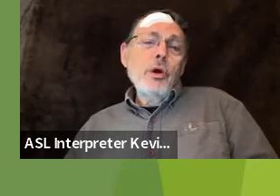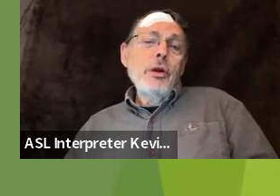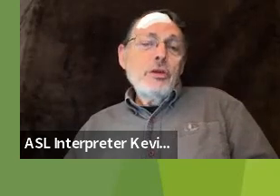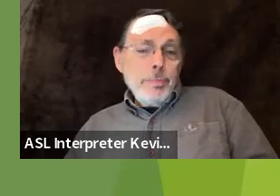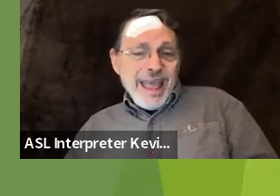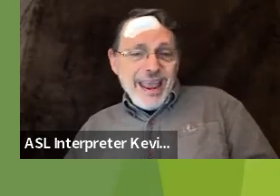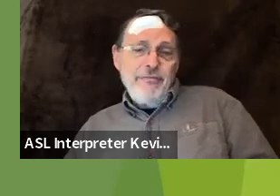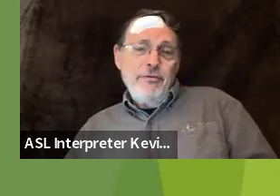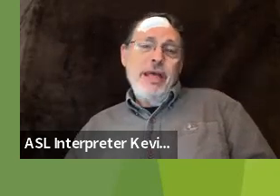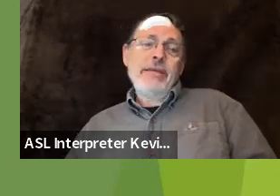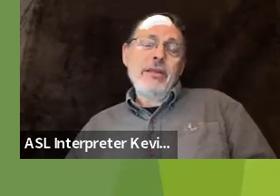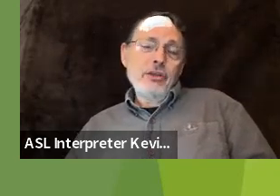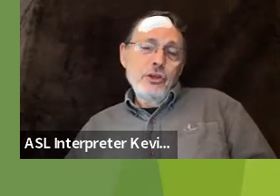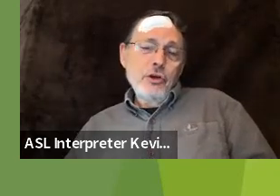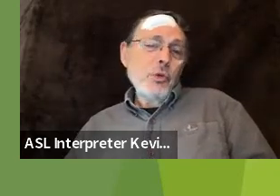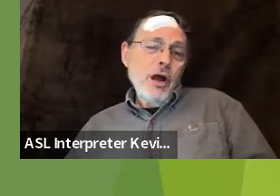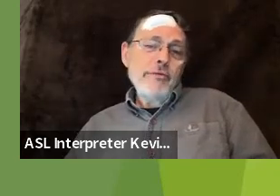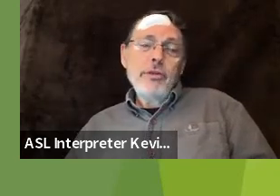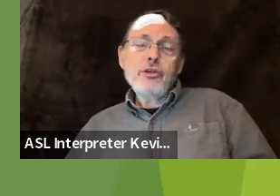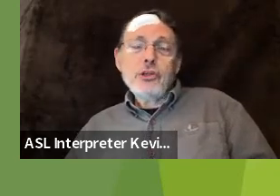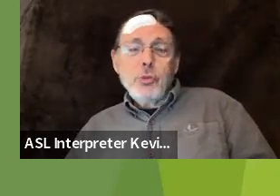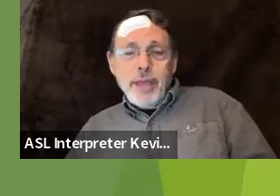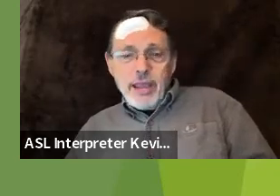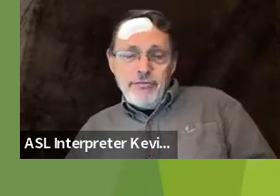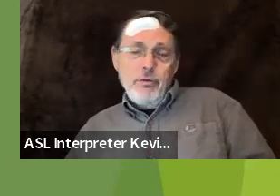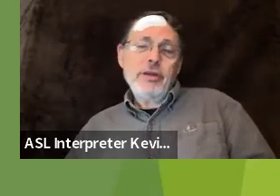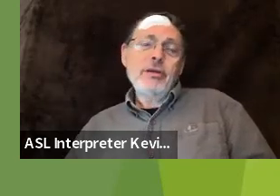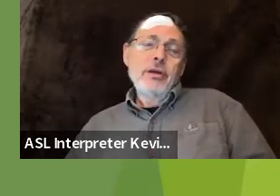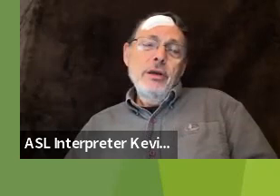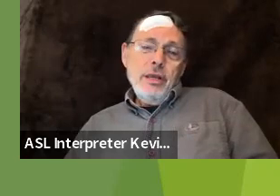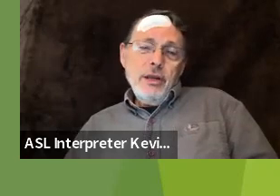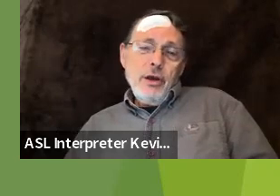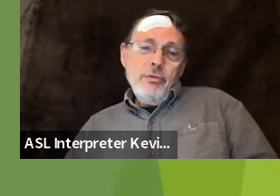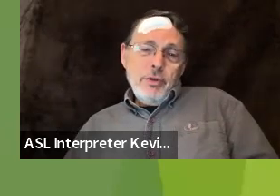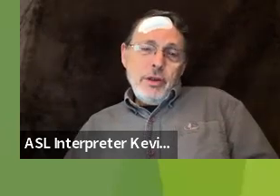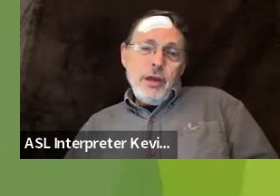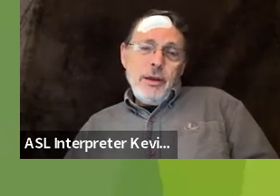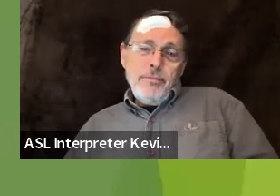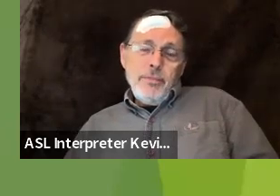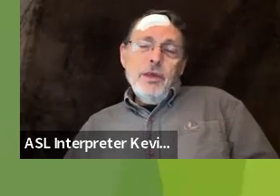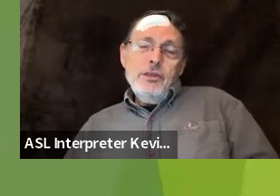word "to pay" for that, that the insurance will cover, that the insurance will pay for it.